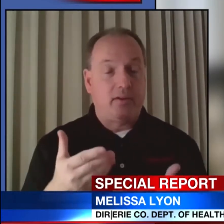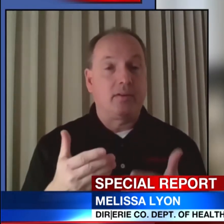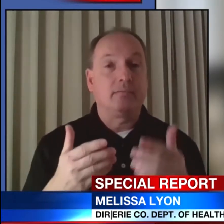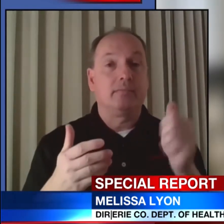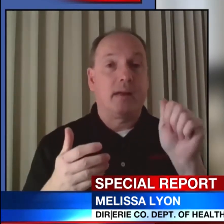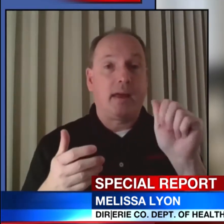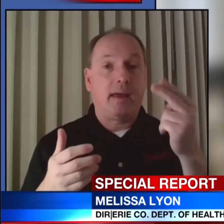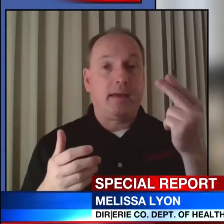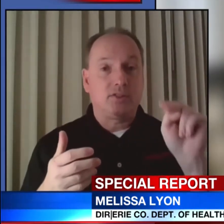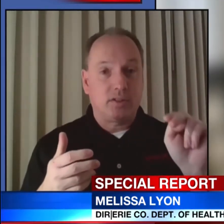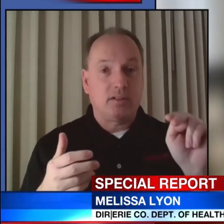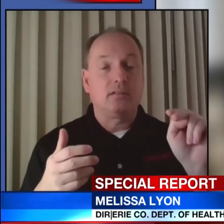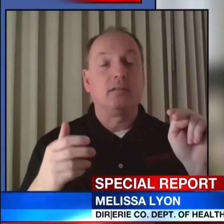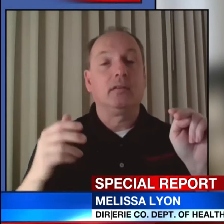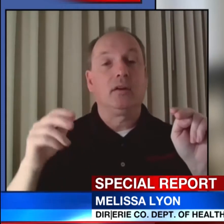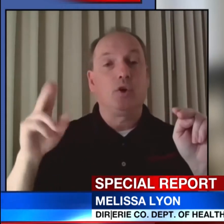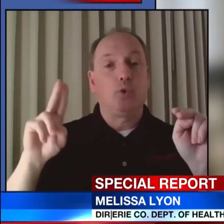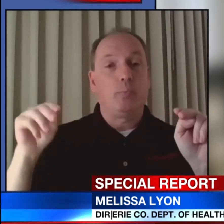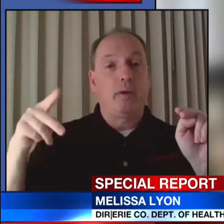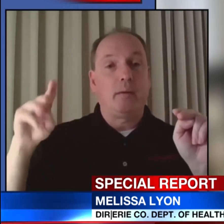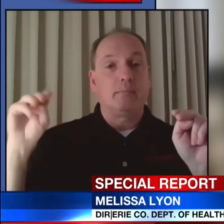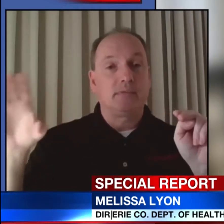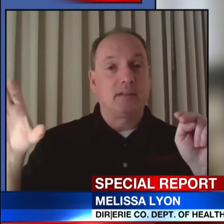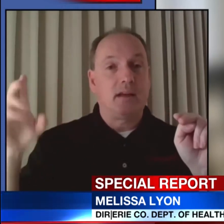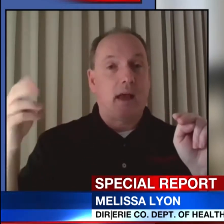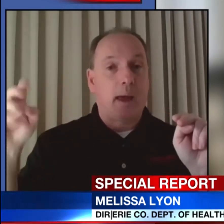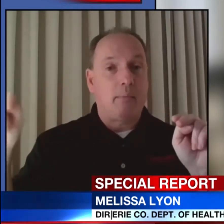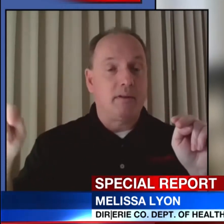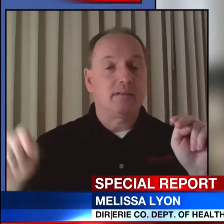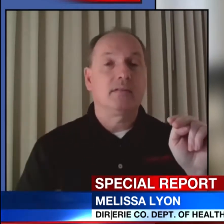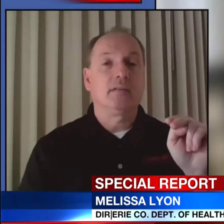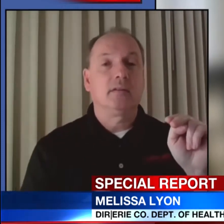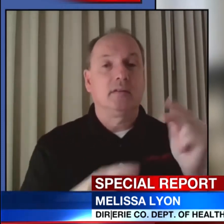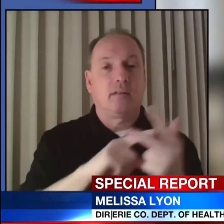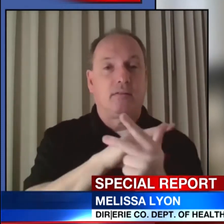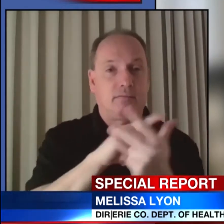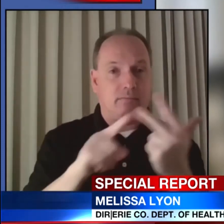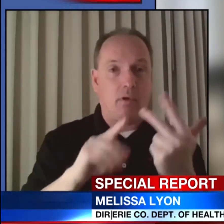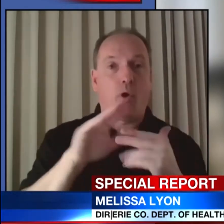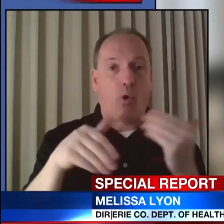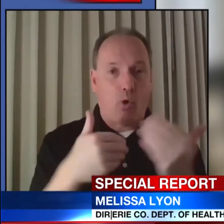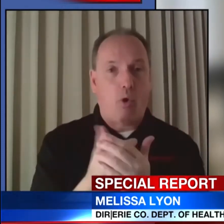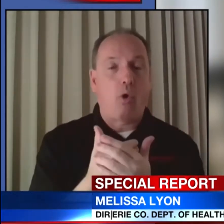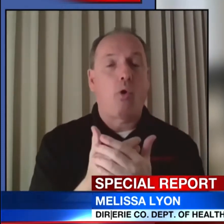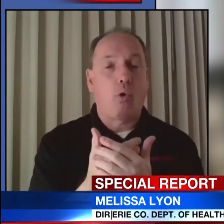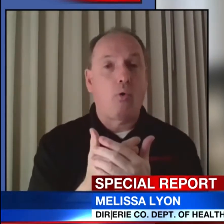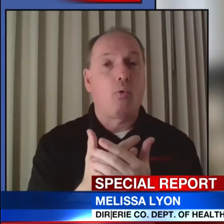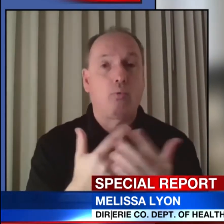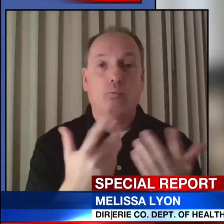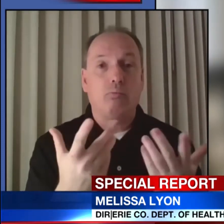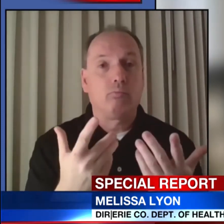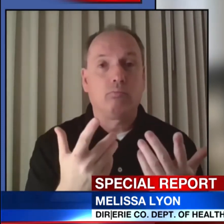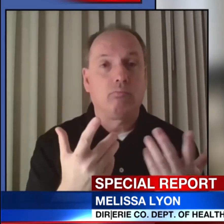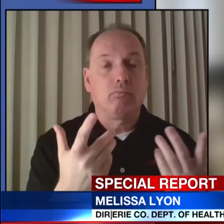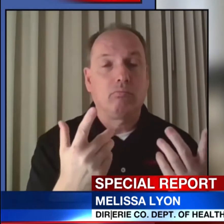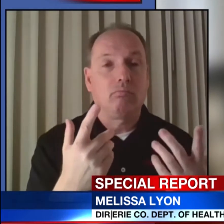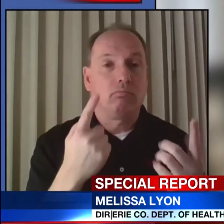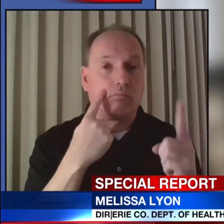SYSTEMS AND THE ERIE COUNTY DEPARTMENT OF HEALTH WAS ONE OF THOSE AS WELL AS HN, AND